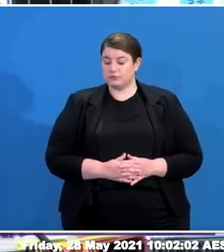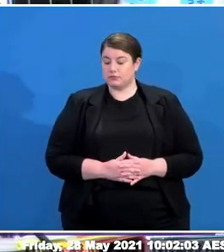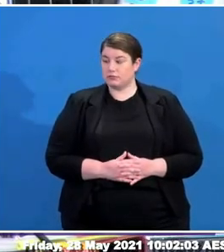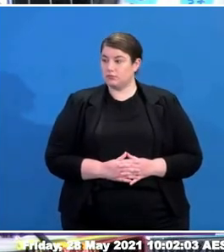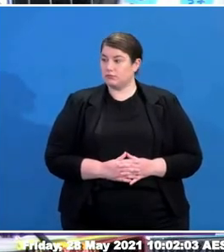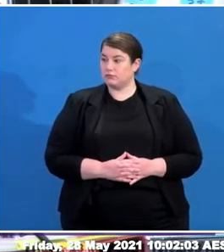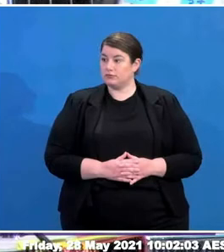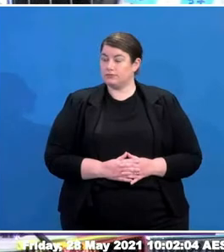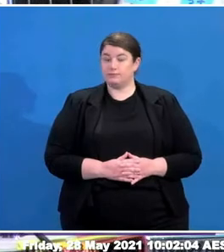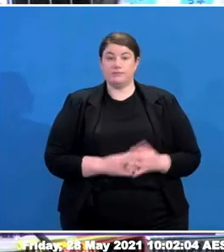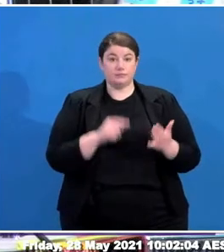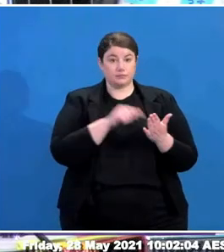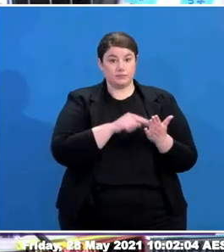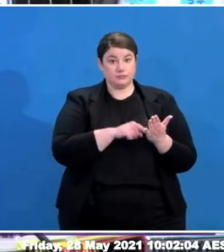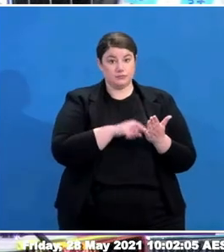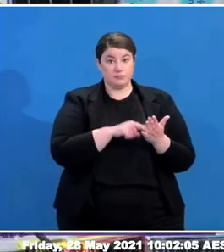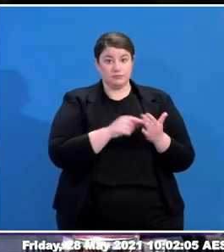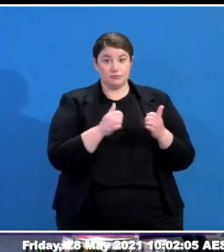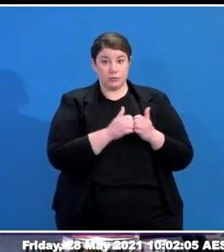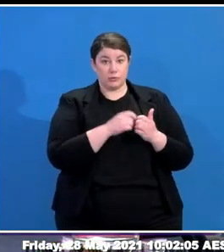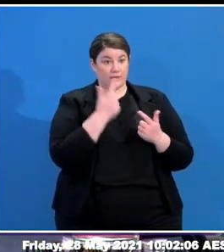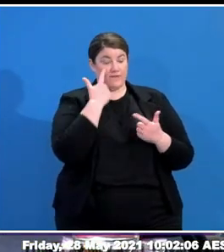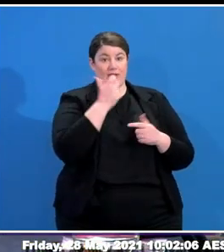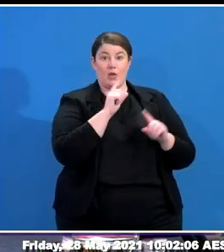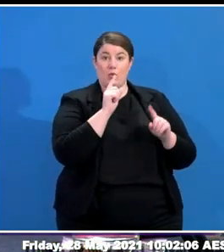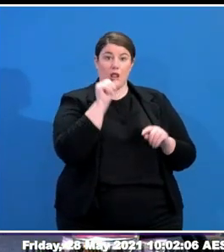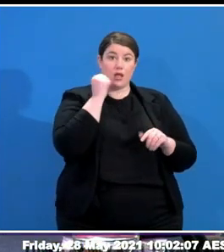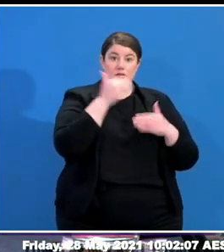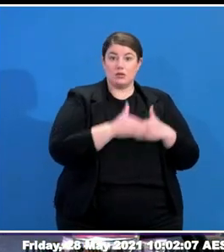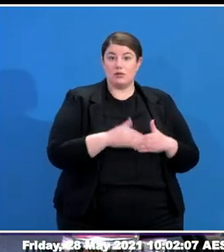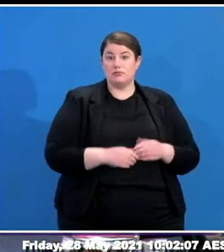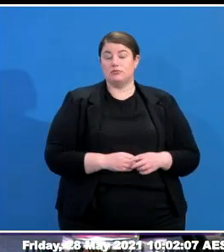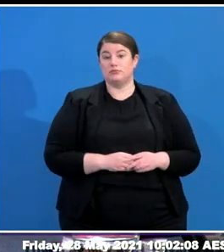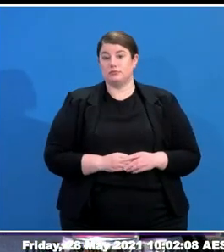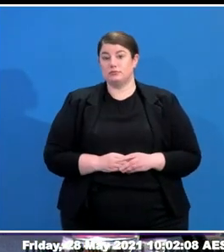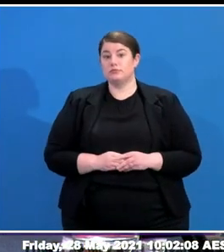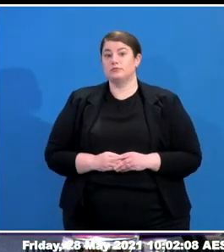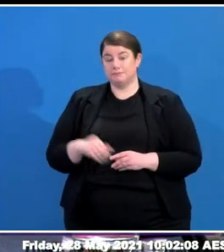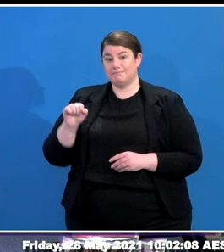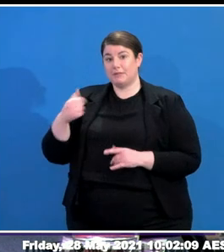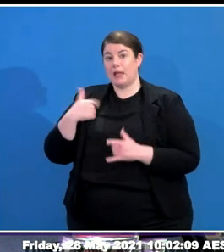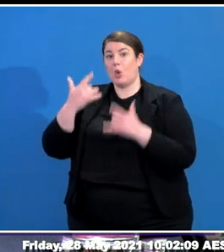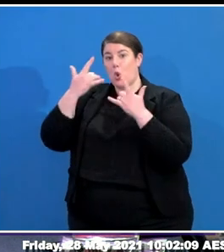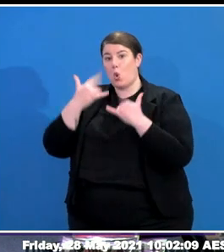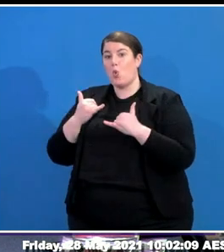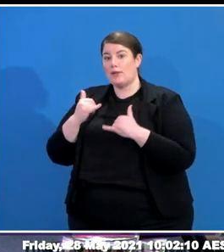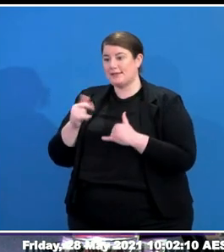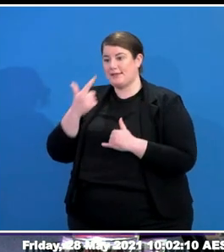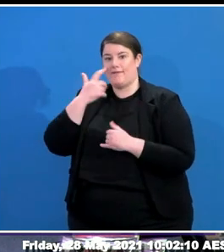Is this the document you located overnight? I believe our lawyers did. Sorry? I believe the lawyers did.